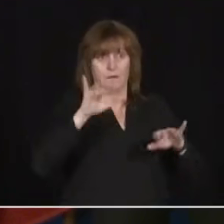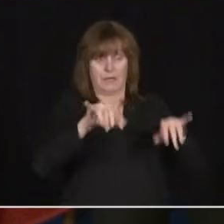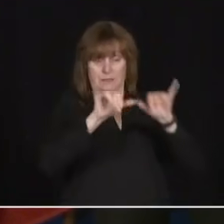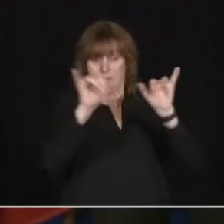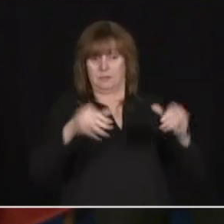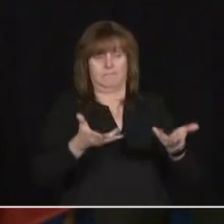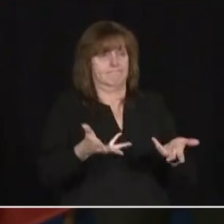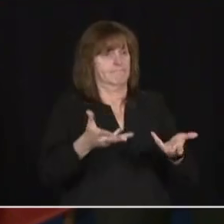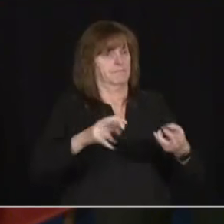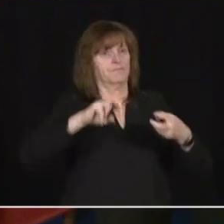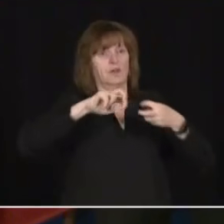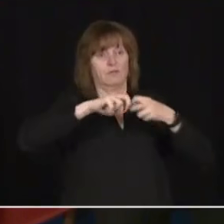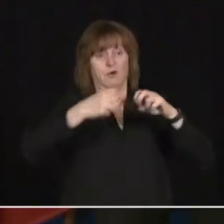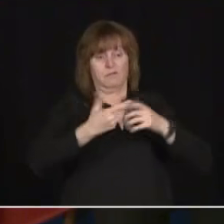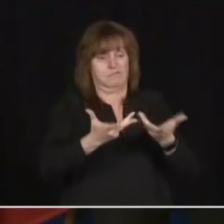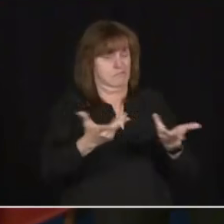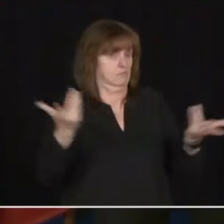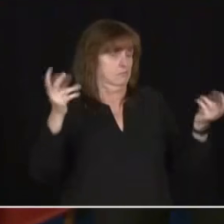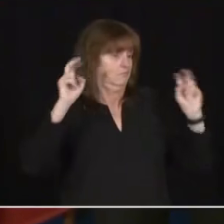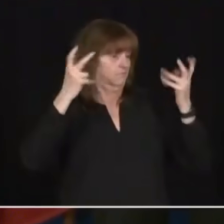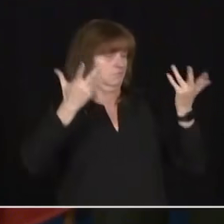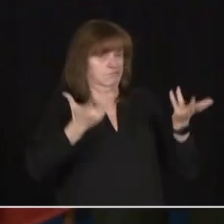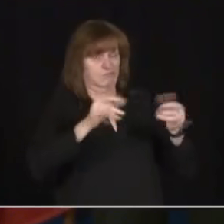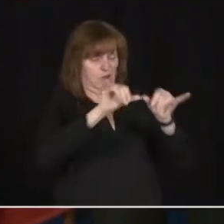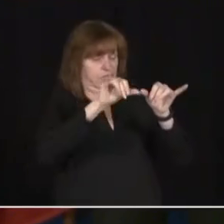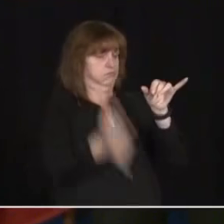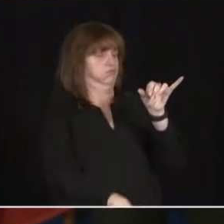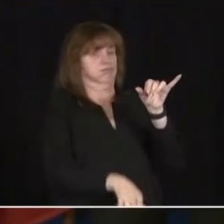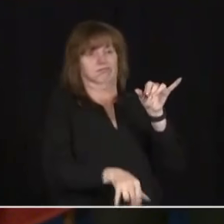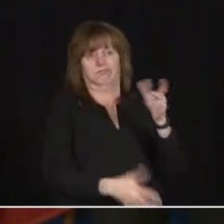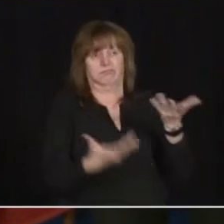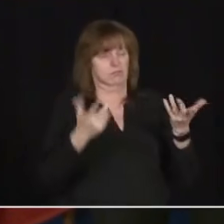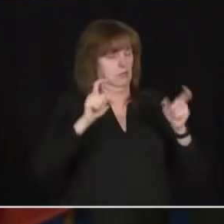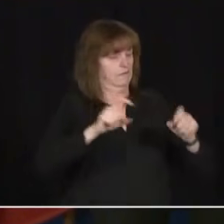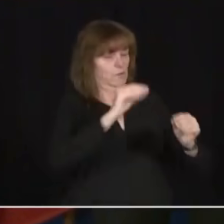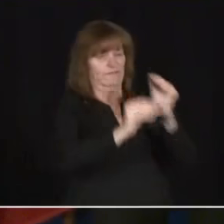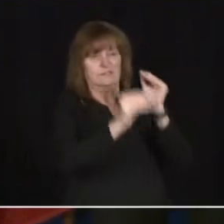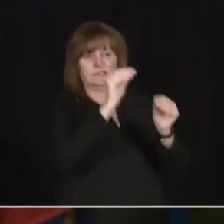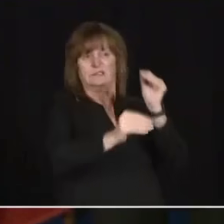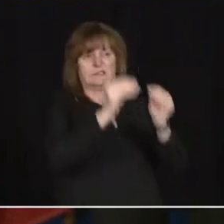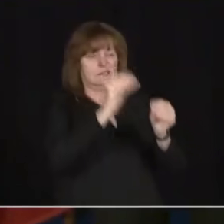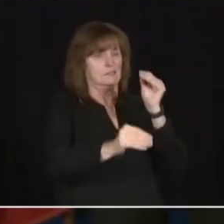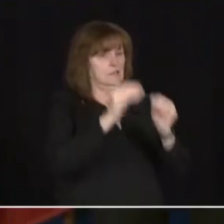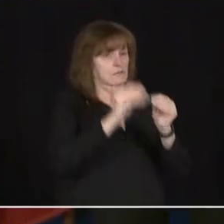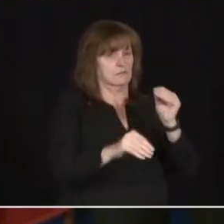of all. The system is absolutely broken. We are going to fix it.